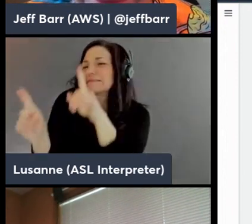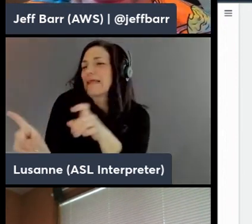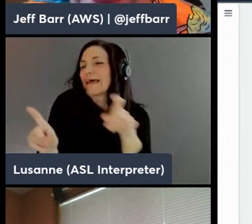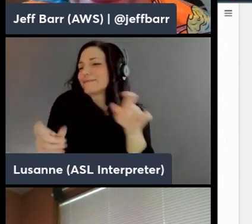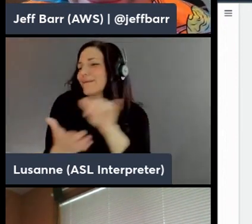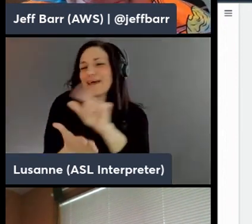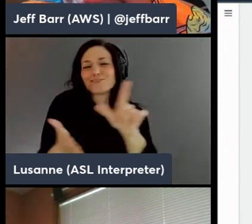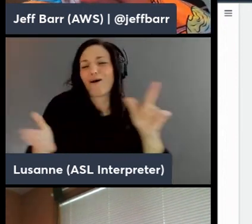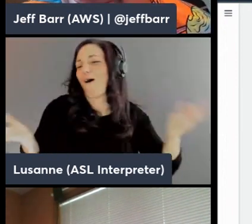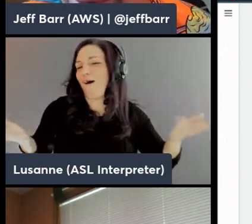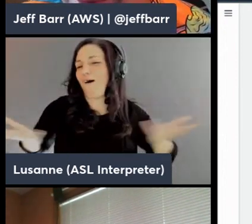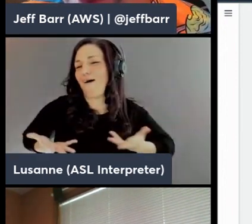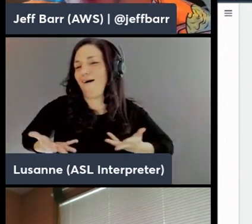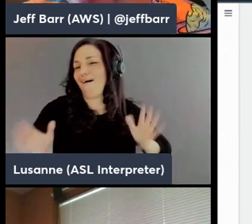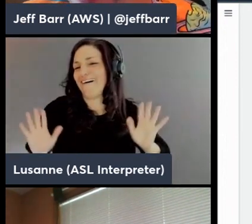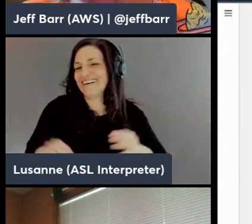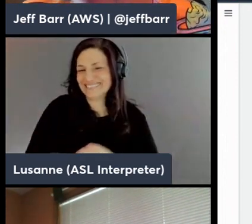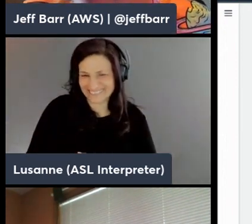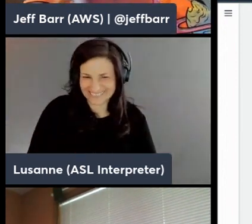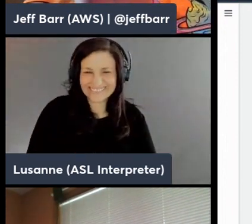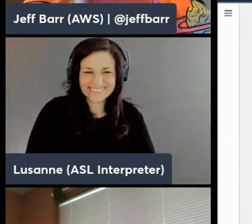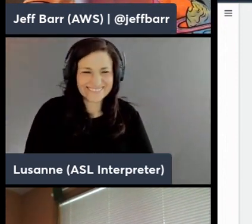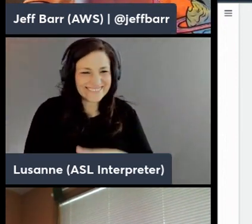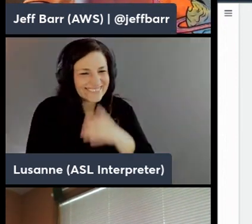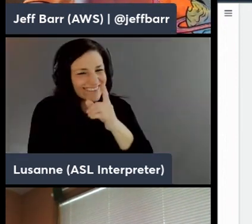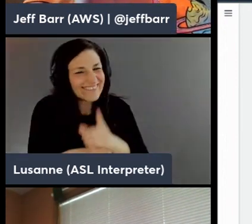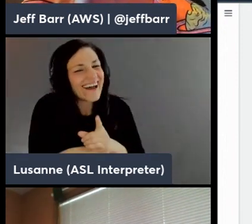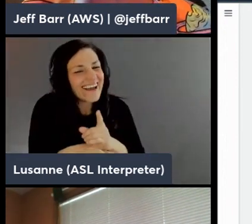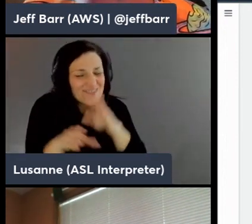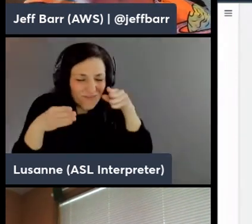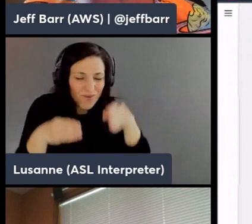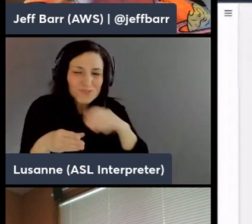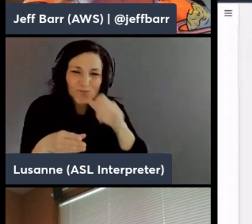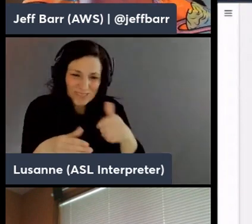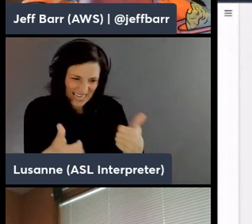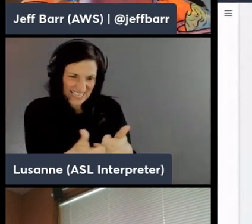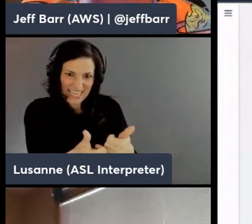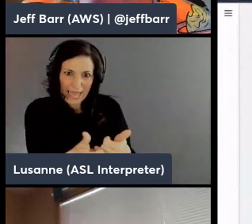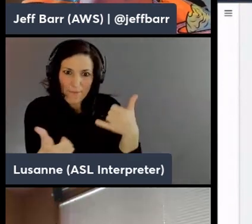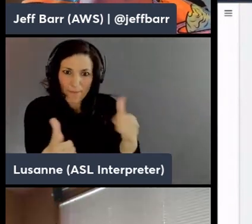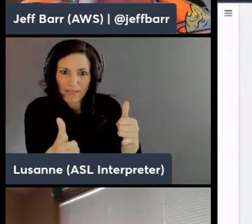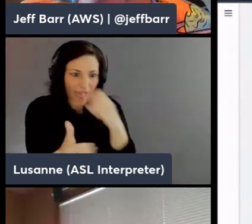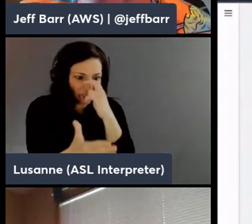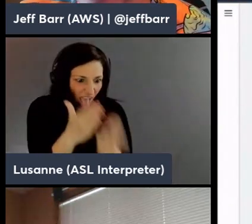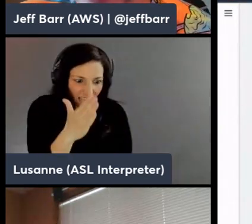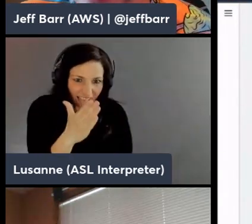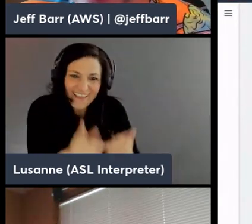It's, like I said, our focus wasn't on the gameplay itself. We're not out to build games.